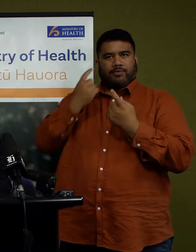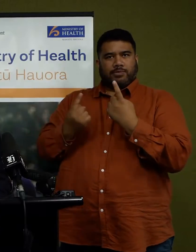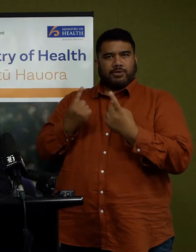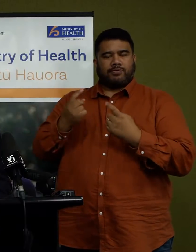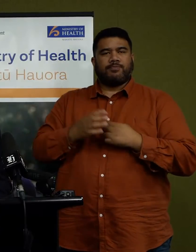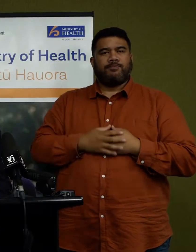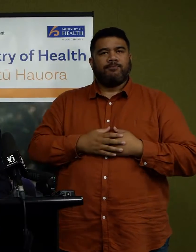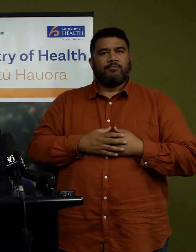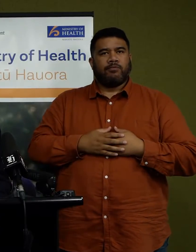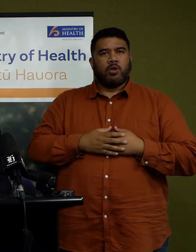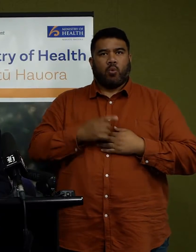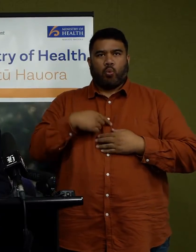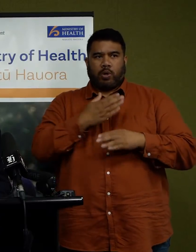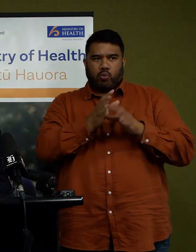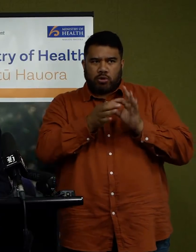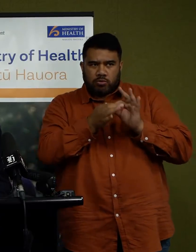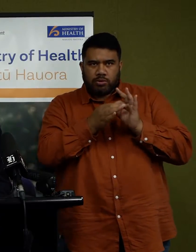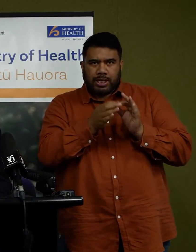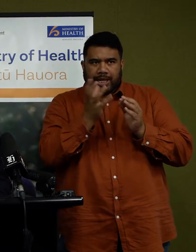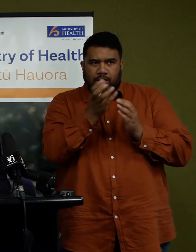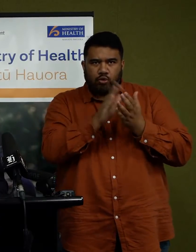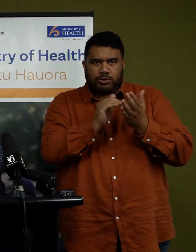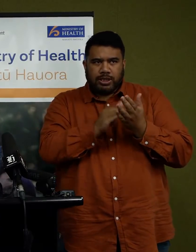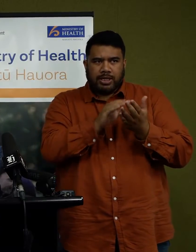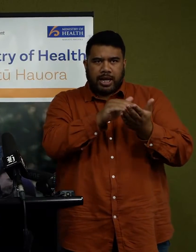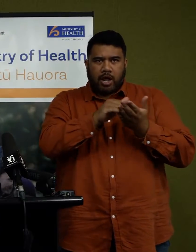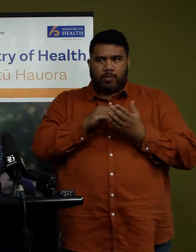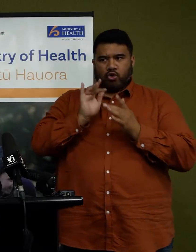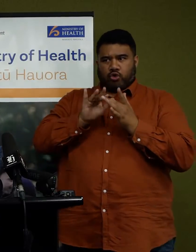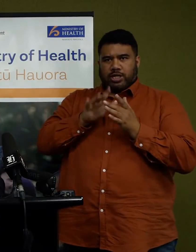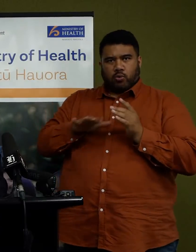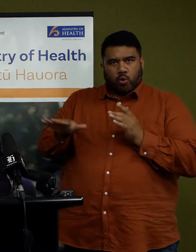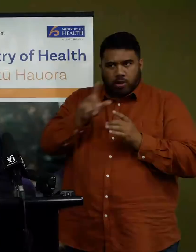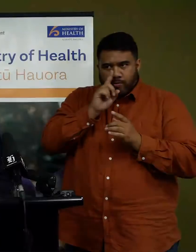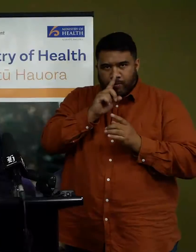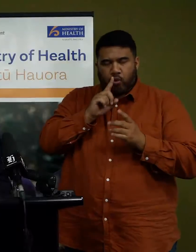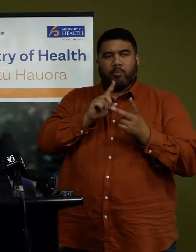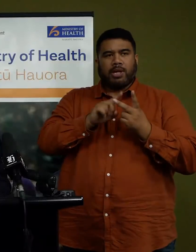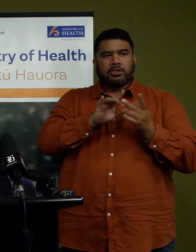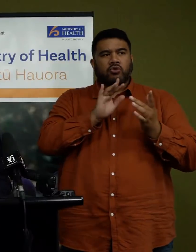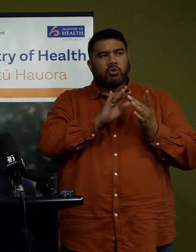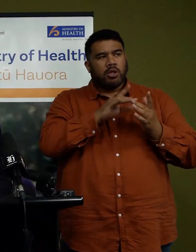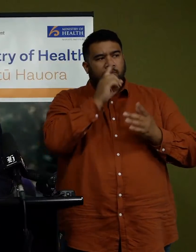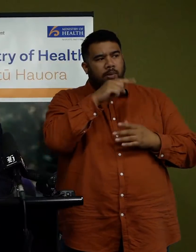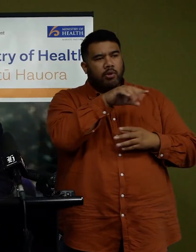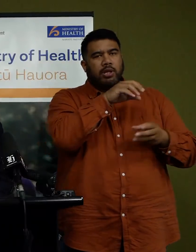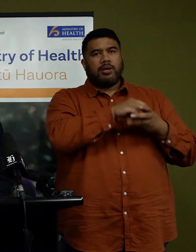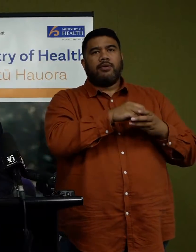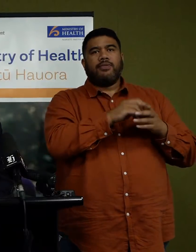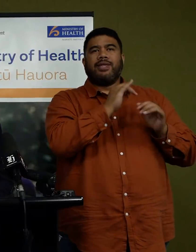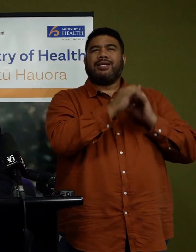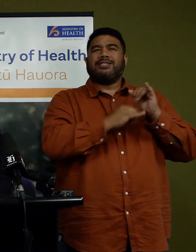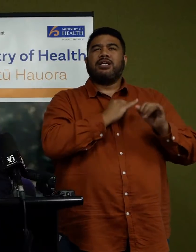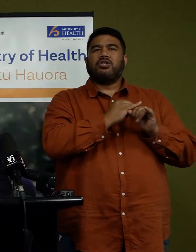to get in touch with the people who were on those two flights as well as the international flight, which as I said, was also an Air New Zealand flight.